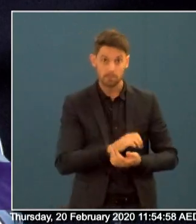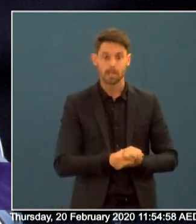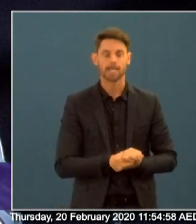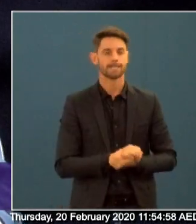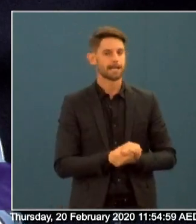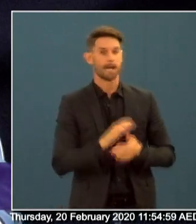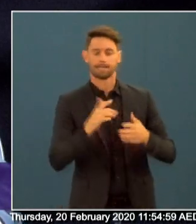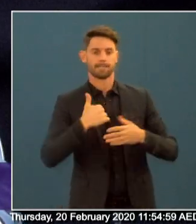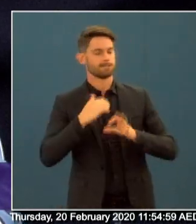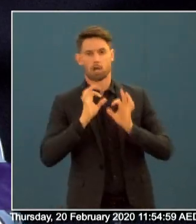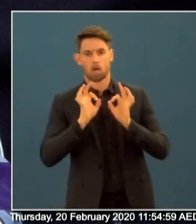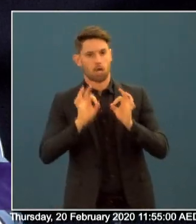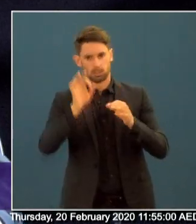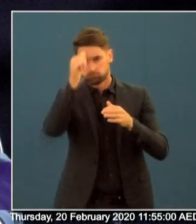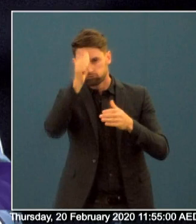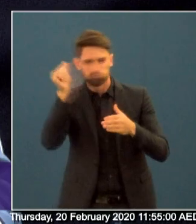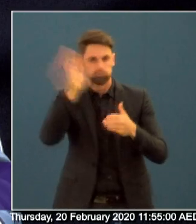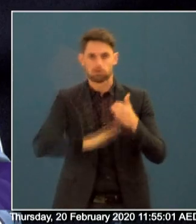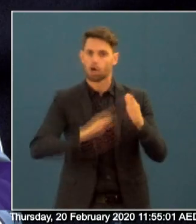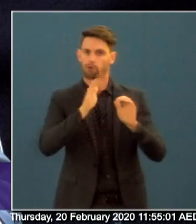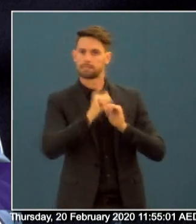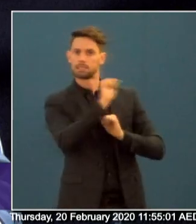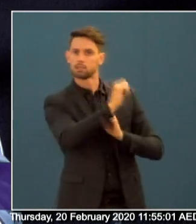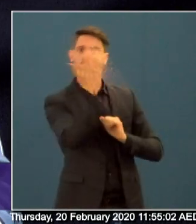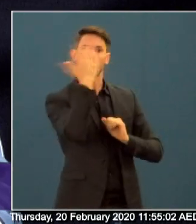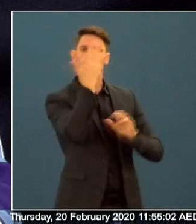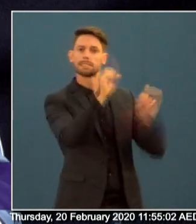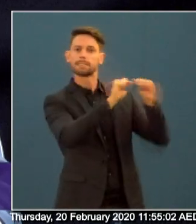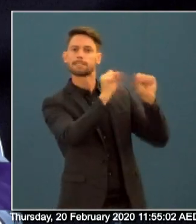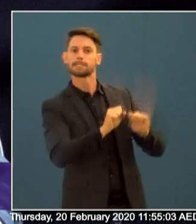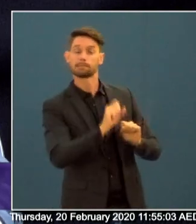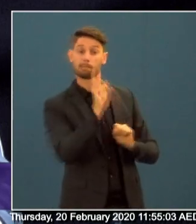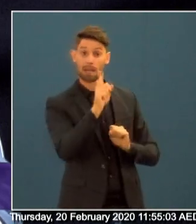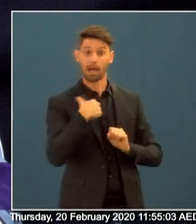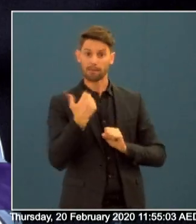but our data linkage work contains education department data,